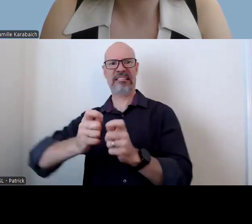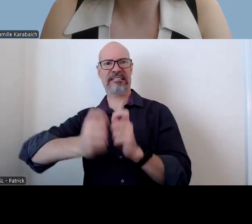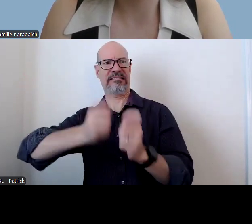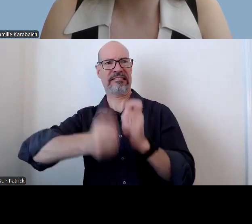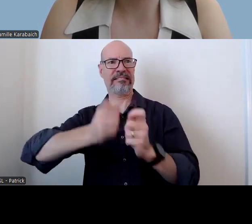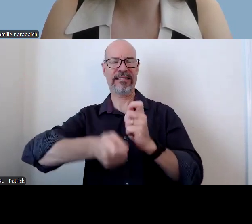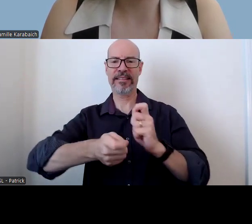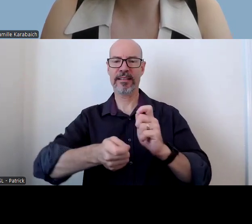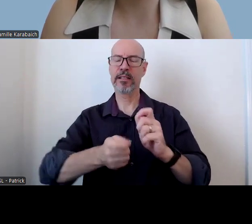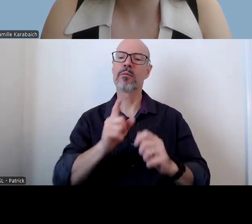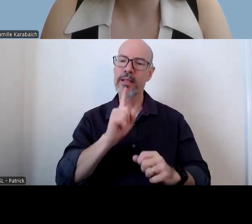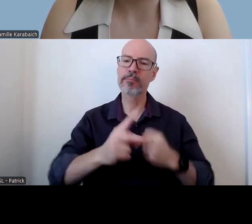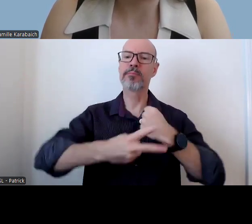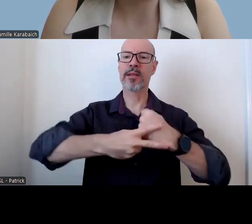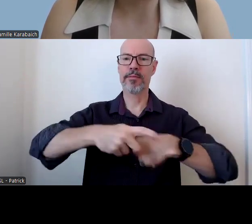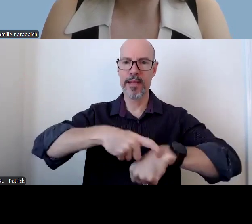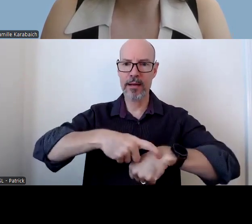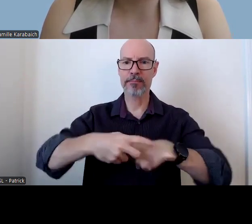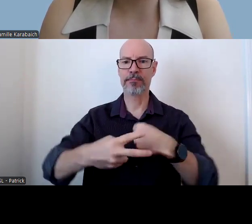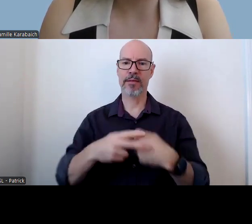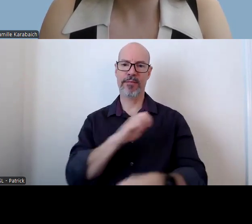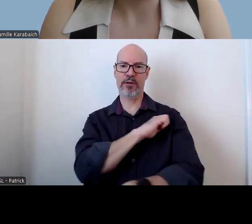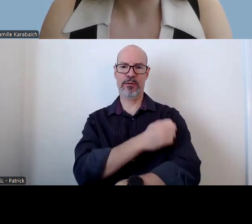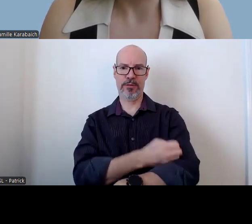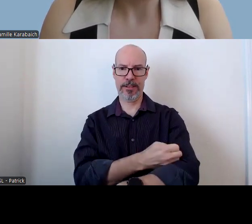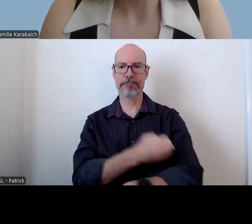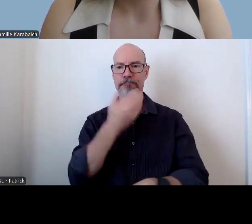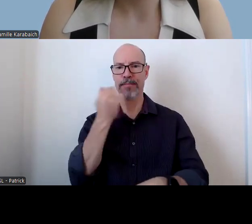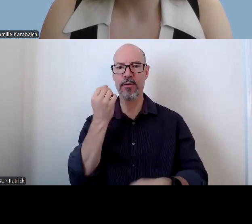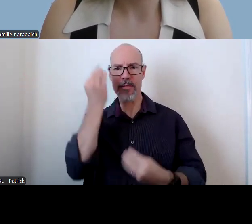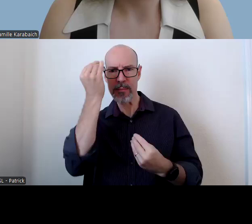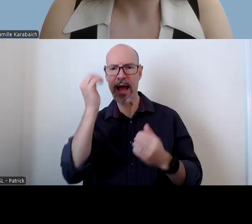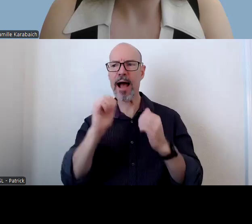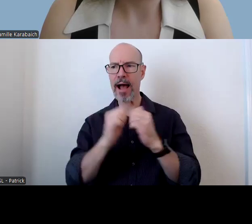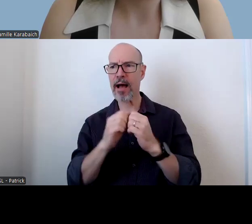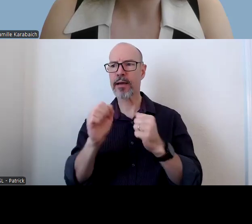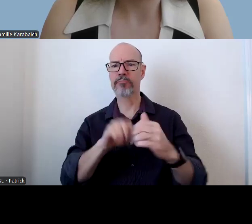well as, and so, you know, really trying to think about how you can build things in from the